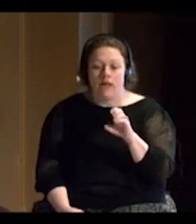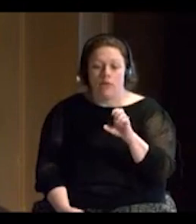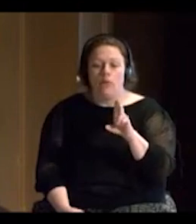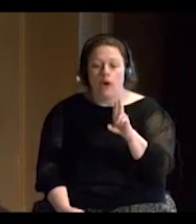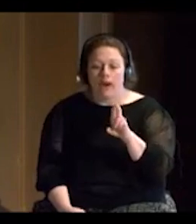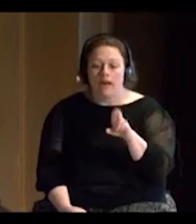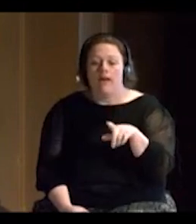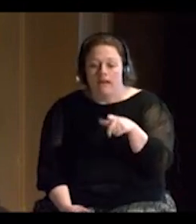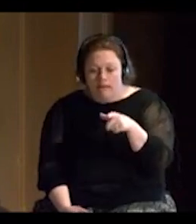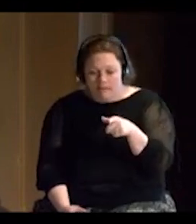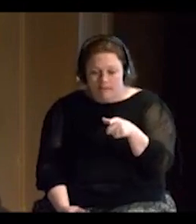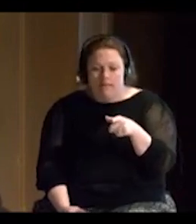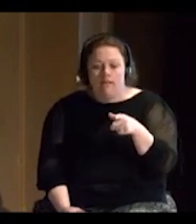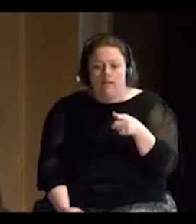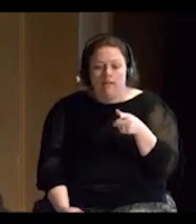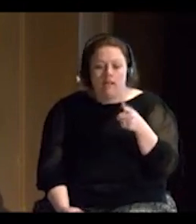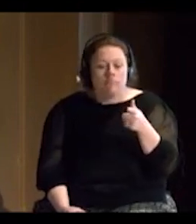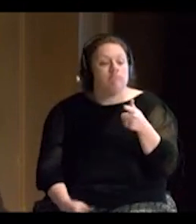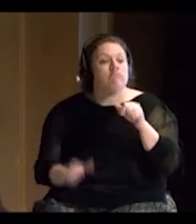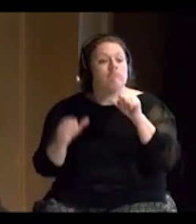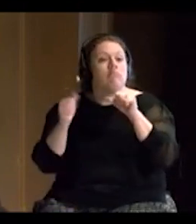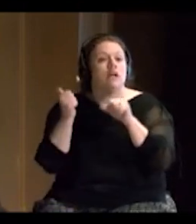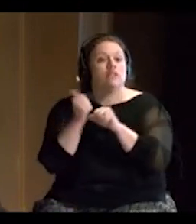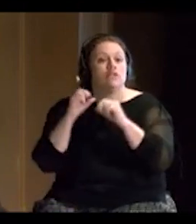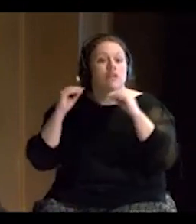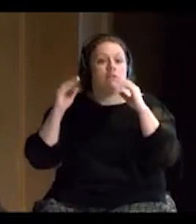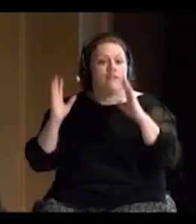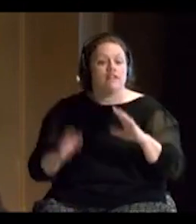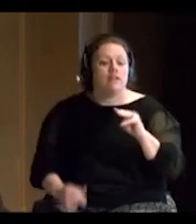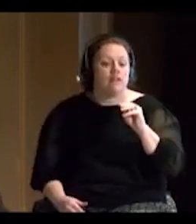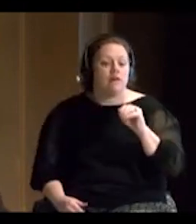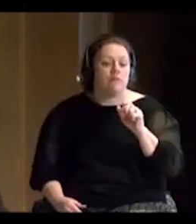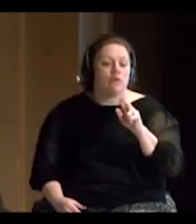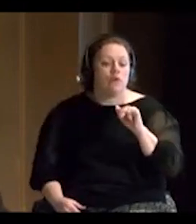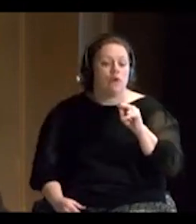Ricardo serves as an Associate Professor at the Marine Biology Research Division